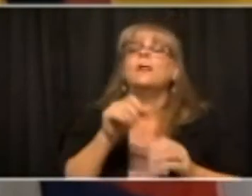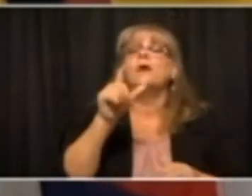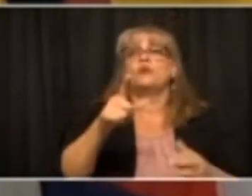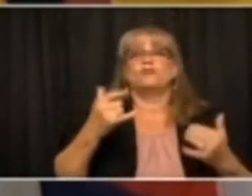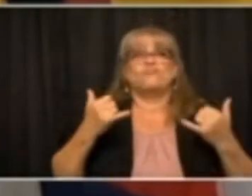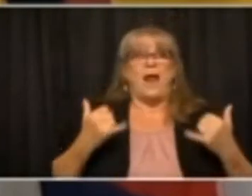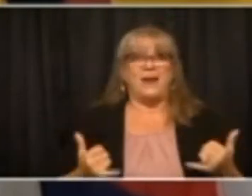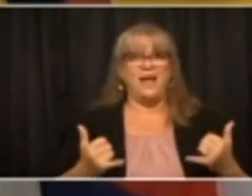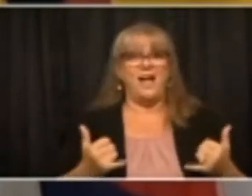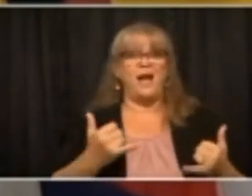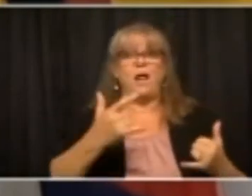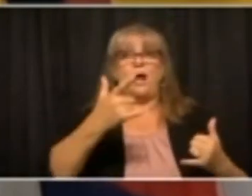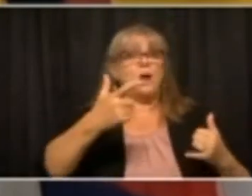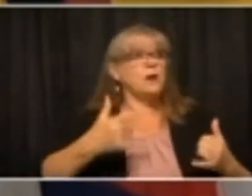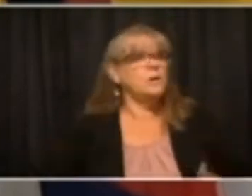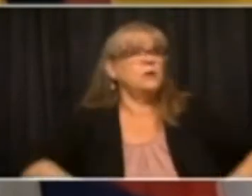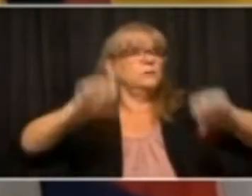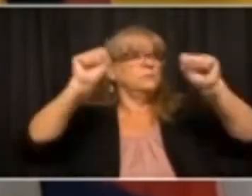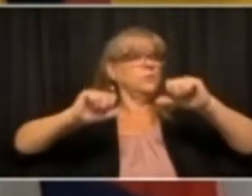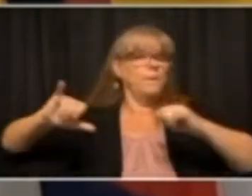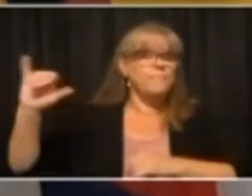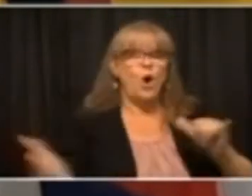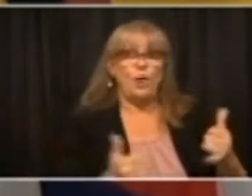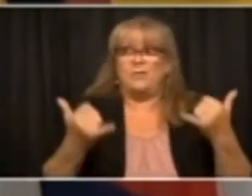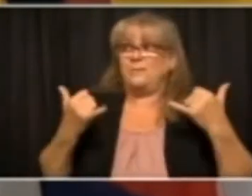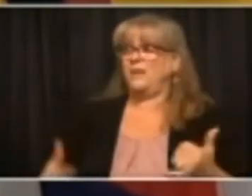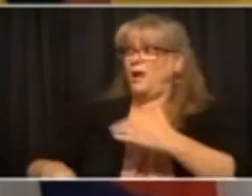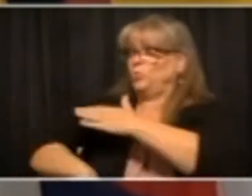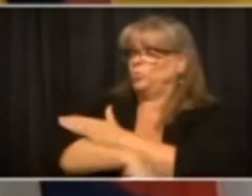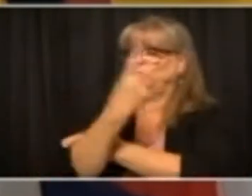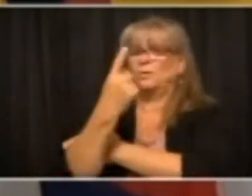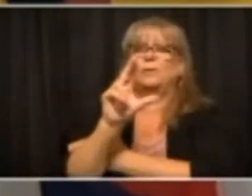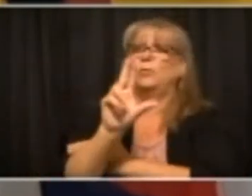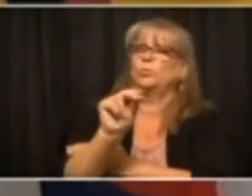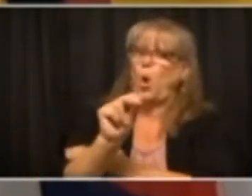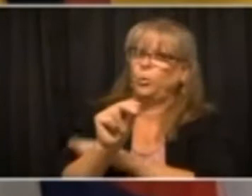right it's not it's not going off to war but i in no